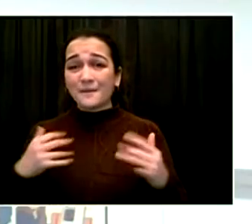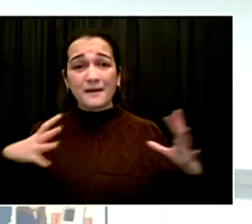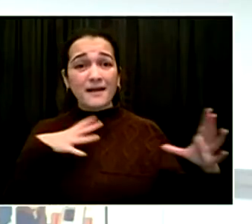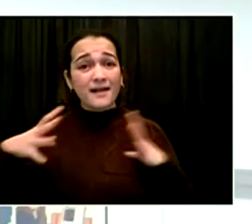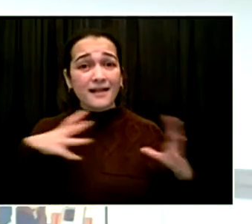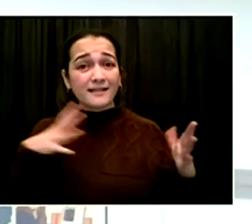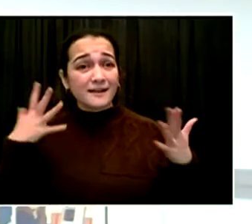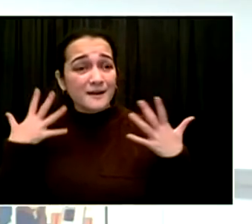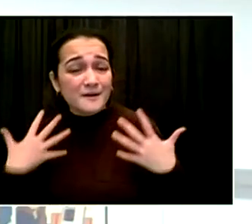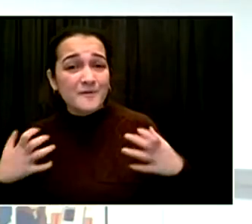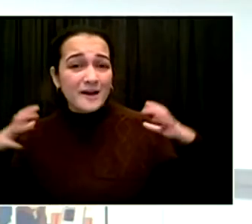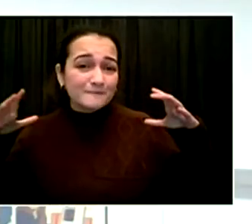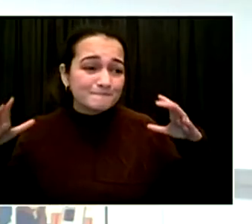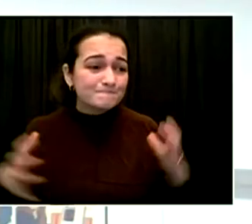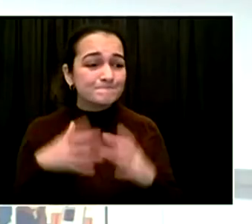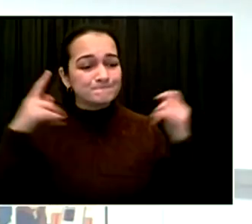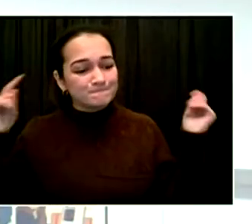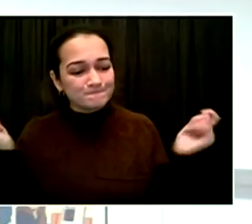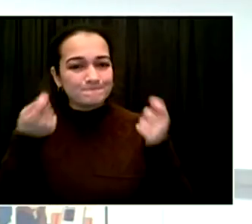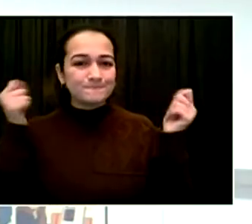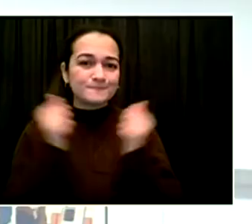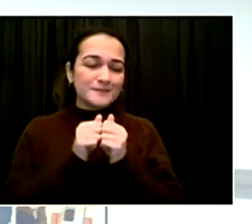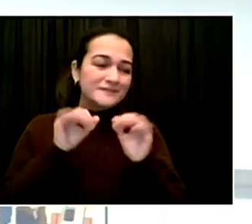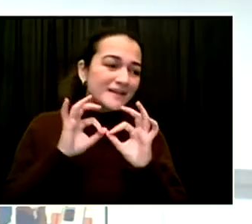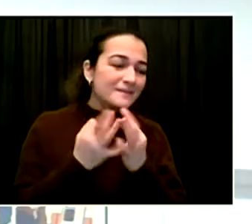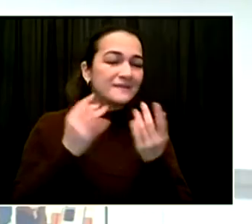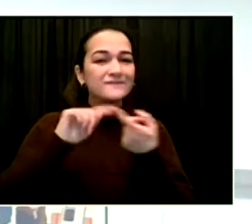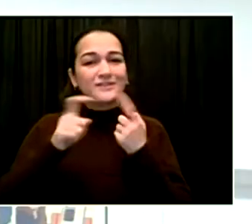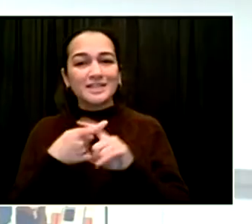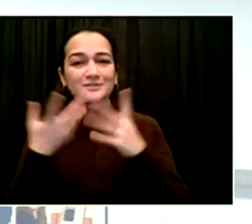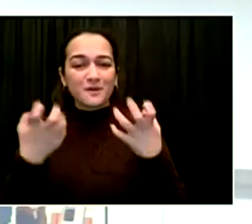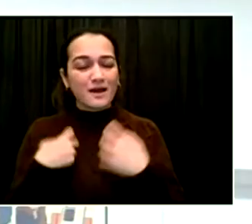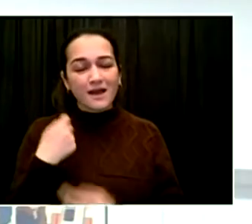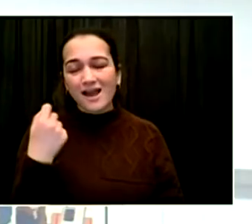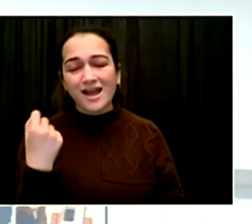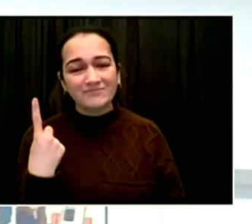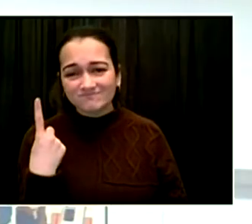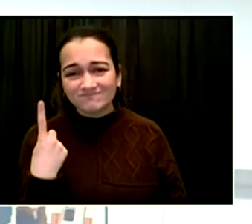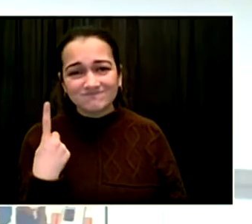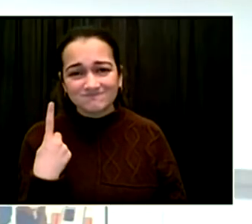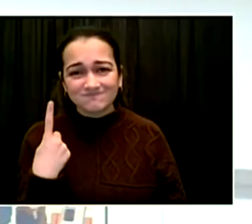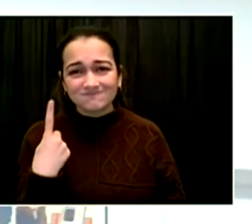YOU KNOW, PEOPLE ARE LOOKING FORWARD TO GETTING TOGETHER